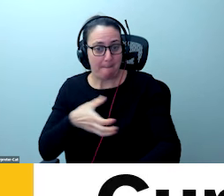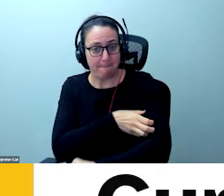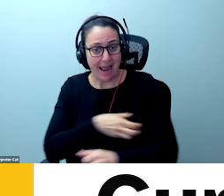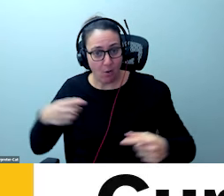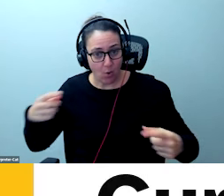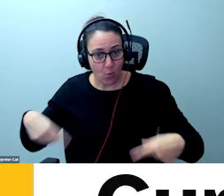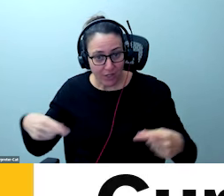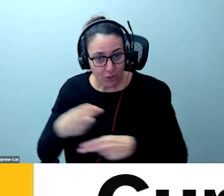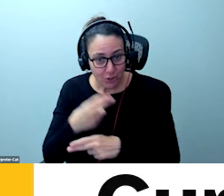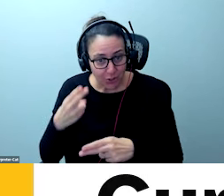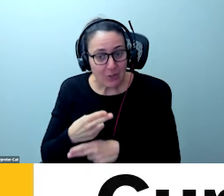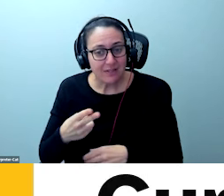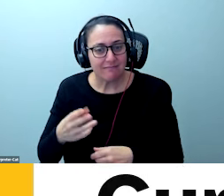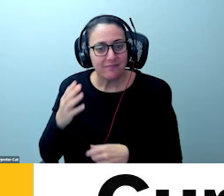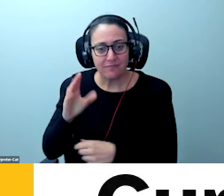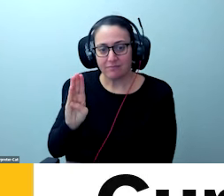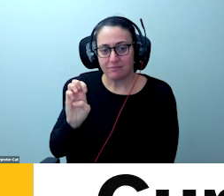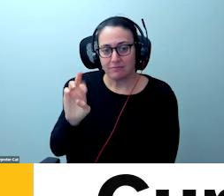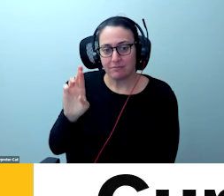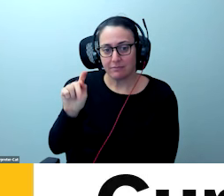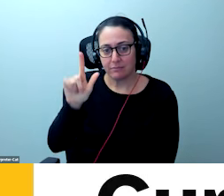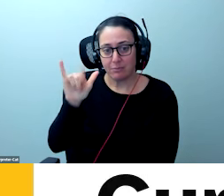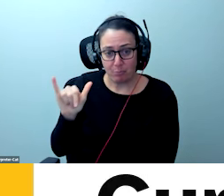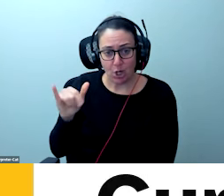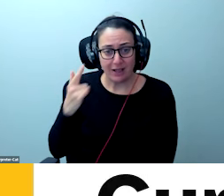And a lot of folks know Berkeley, California as the origin of the curb cut.